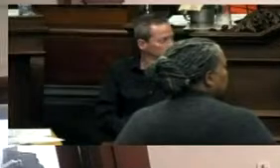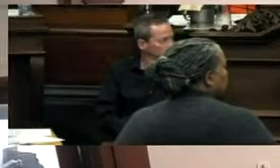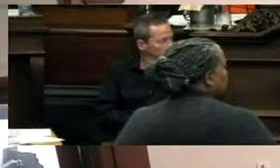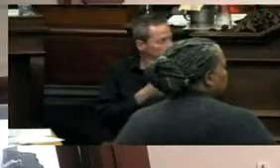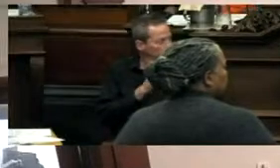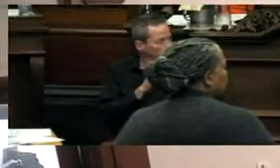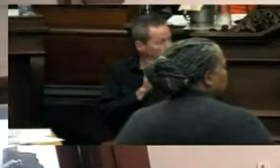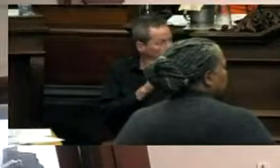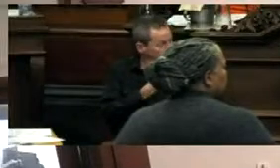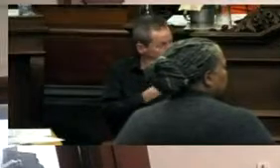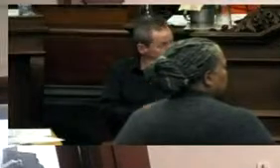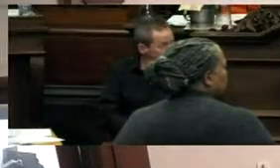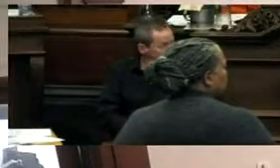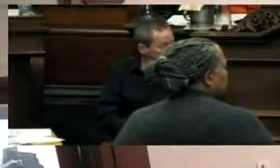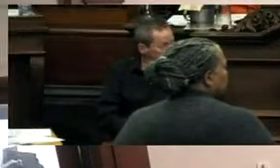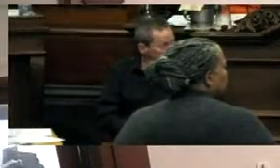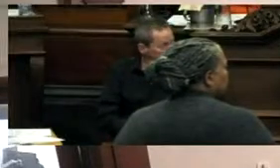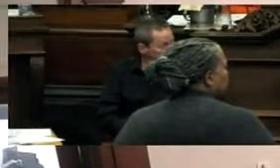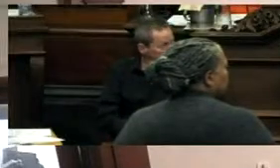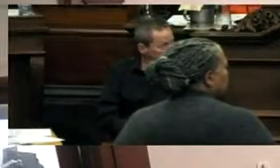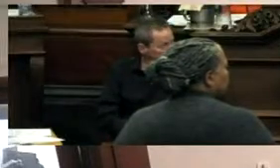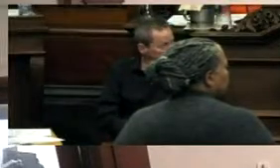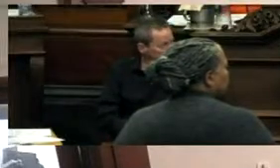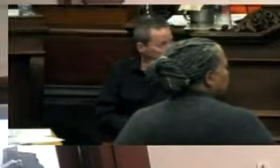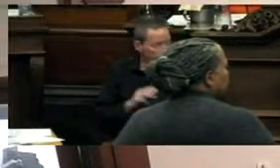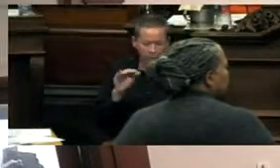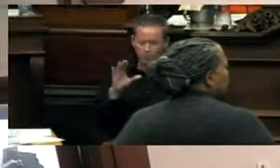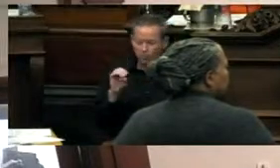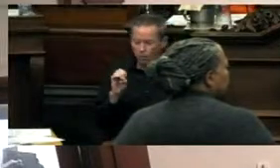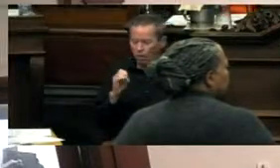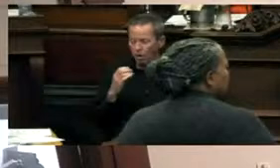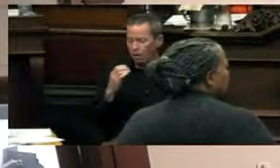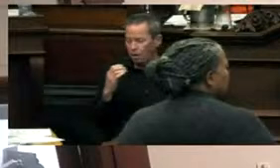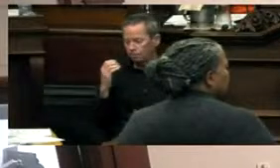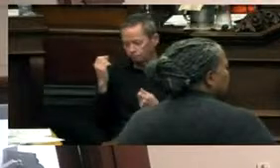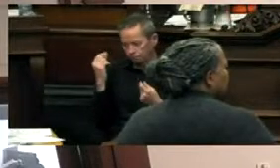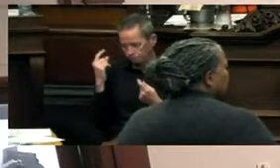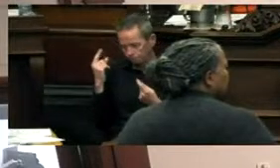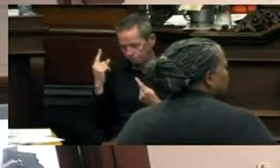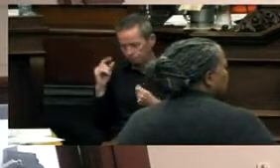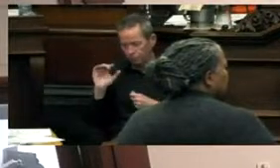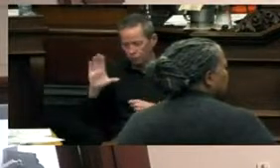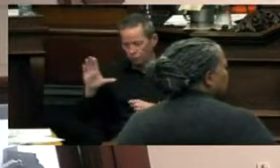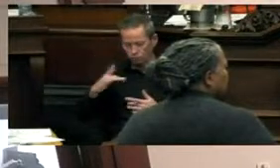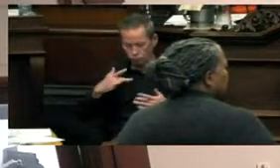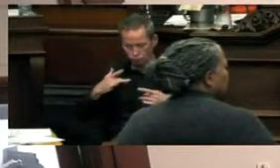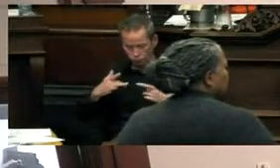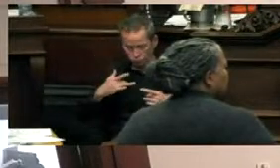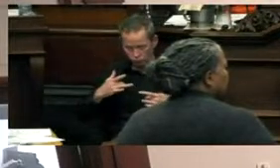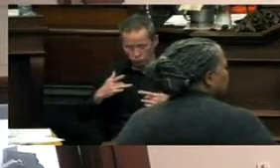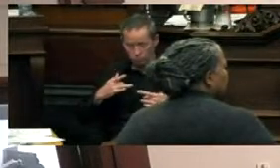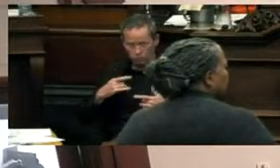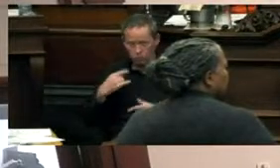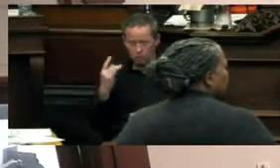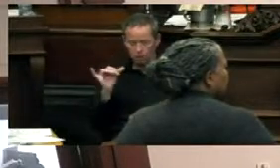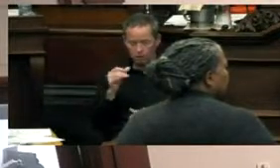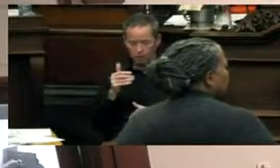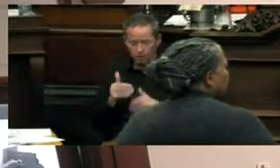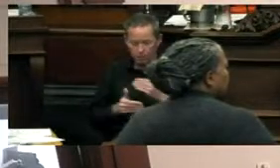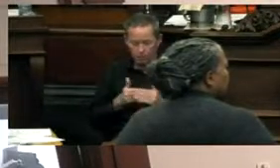believe that's correct. Yes. All right. Councilman, doctor Gruber. Yes, sir. Thanks.